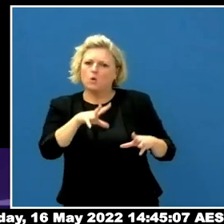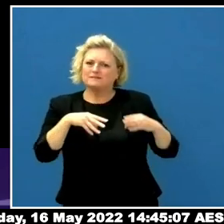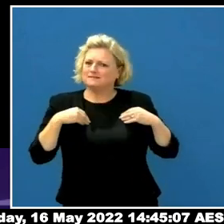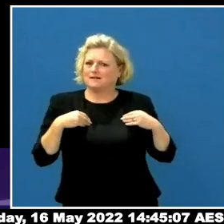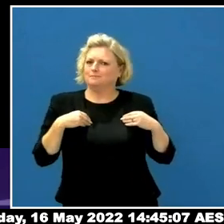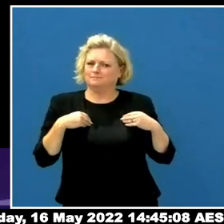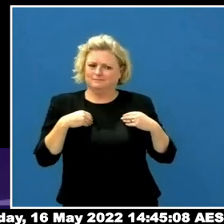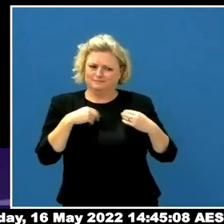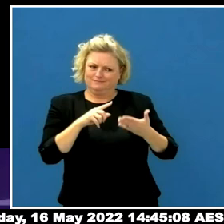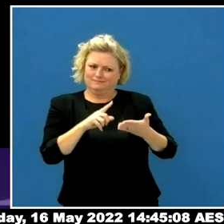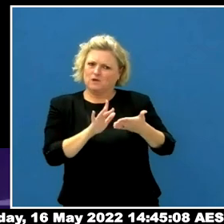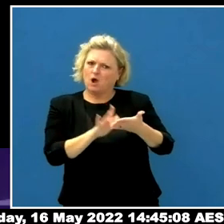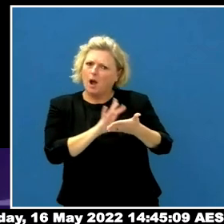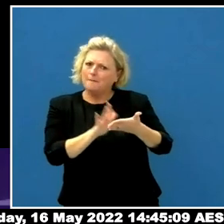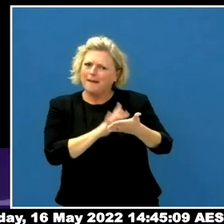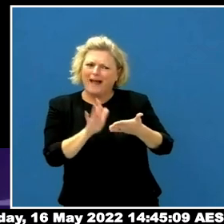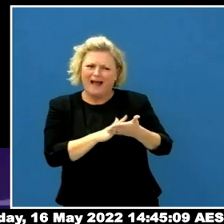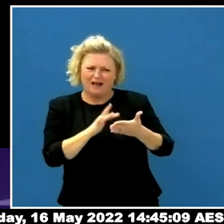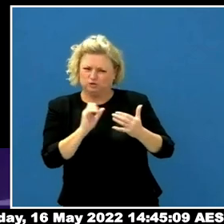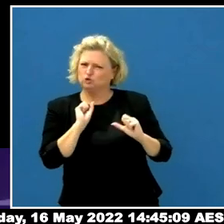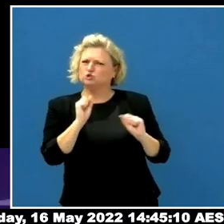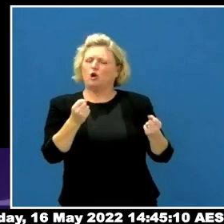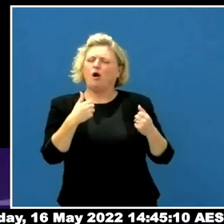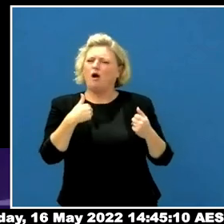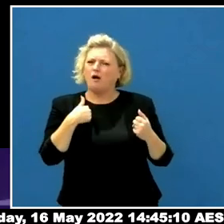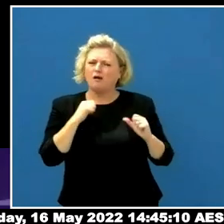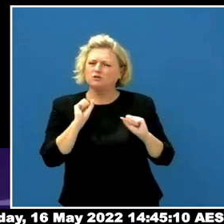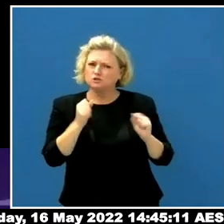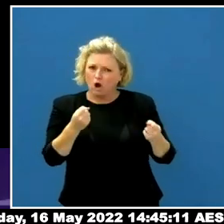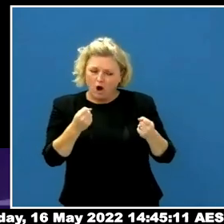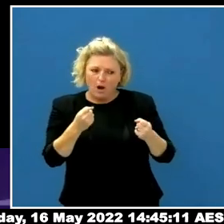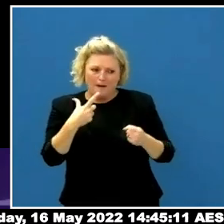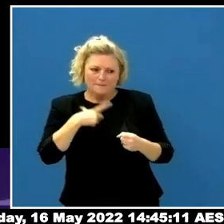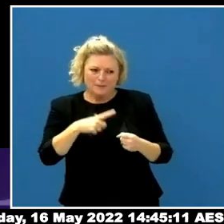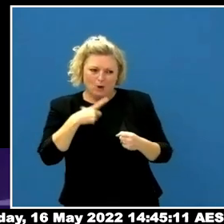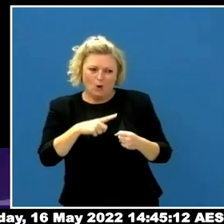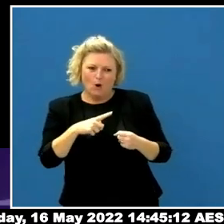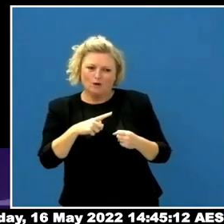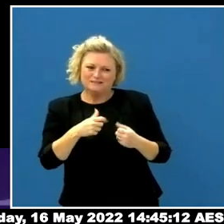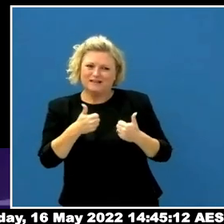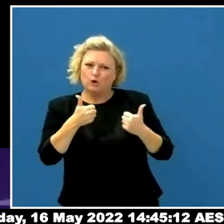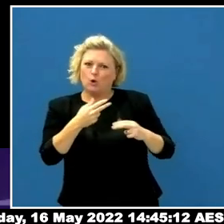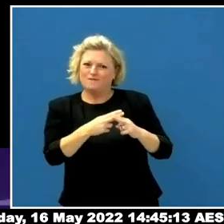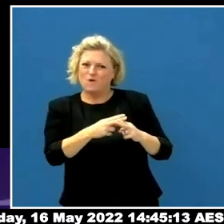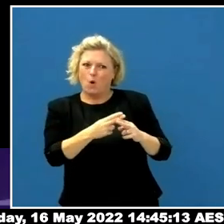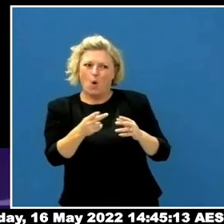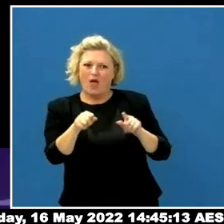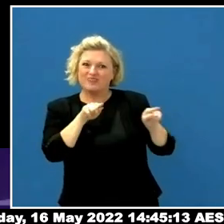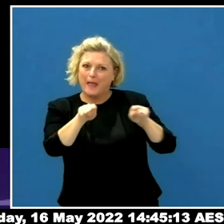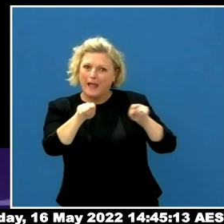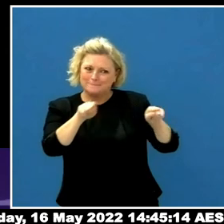because it is a way of giving them an ability, is it not? That was the way they communicated.